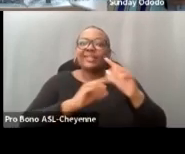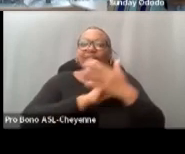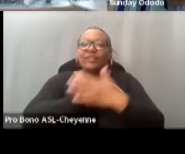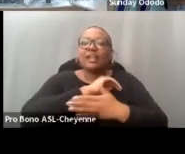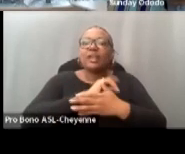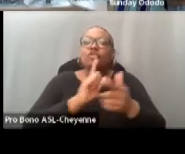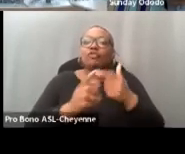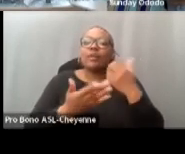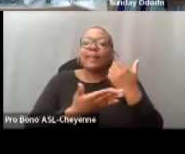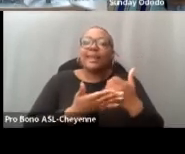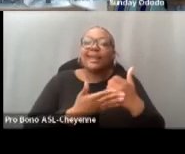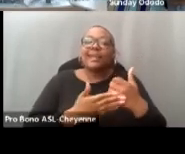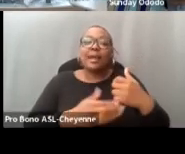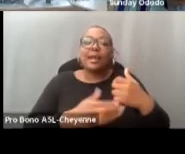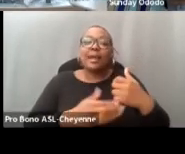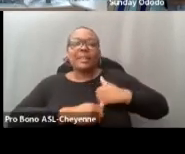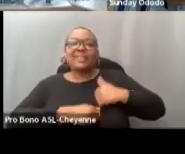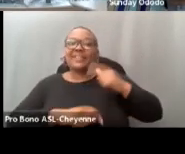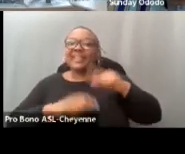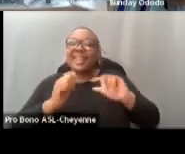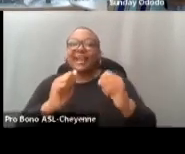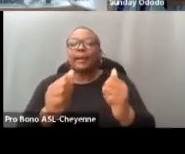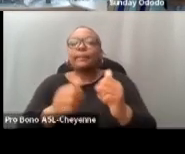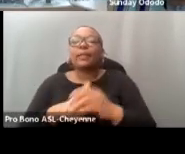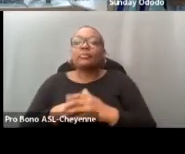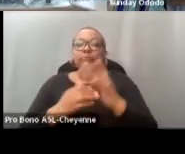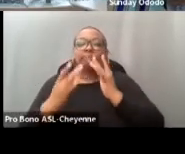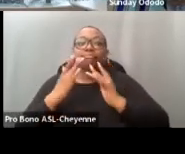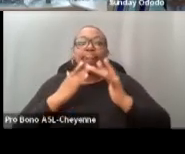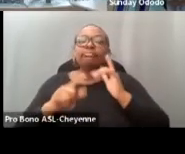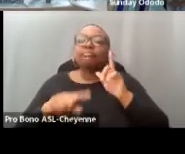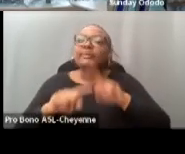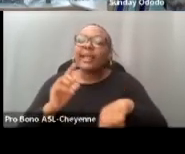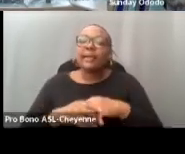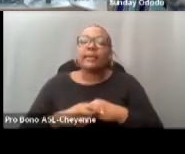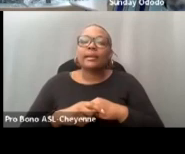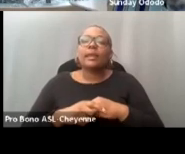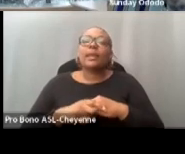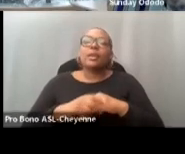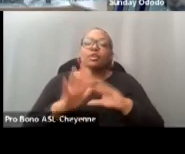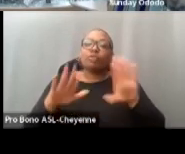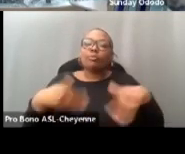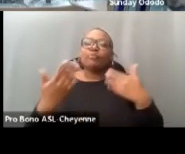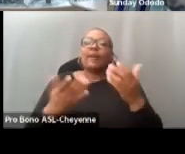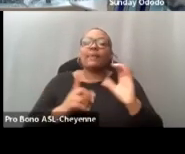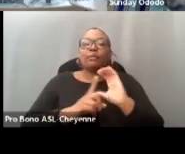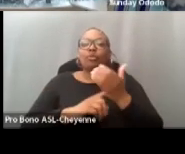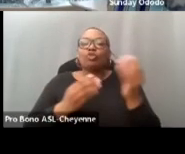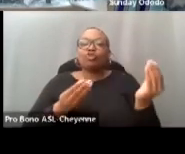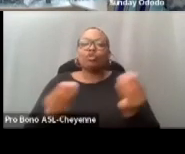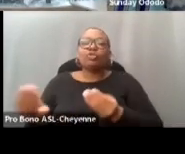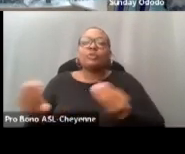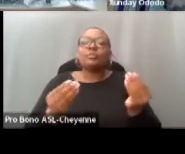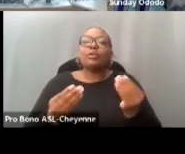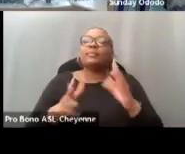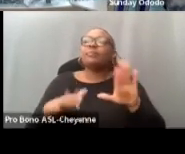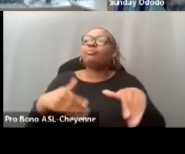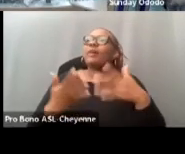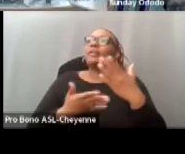or military point of view. Soft power gives them, or cultural diplomacy, as it were, gives them some sort of symbolic hegemony